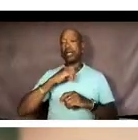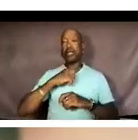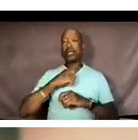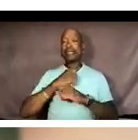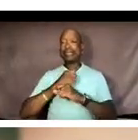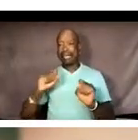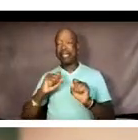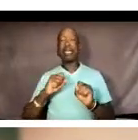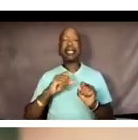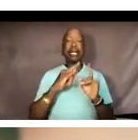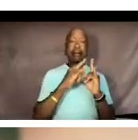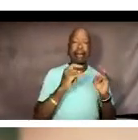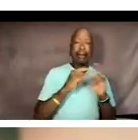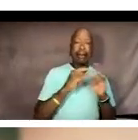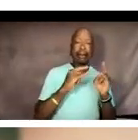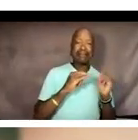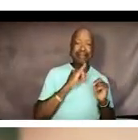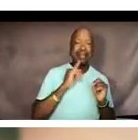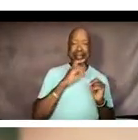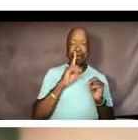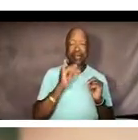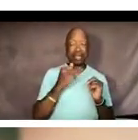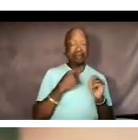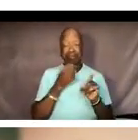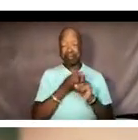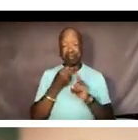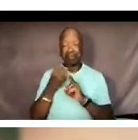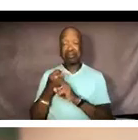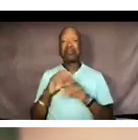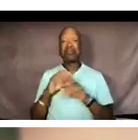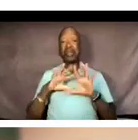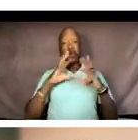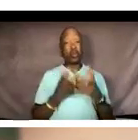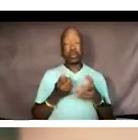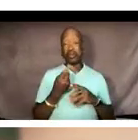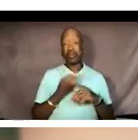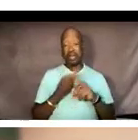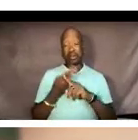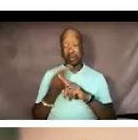swept the globe just a few months ago um there have been a lot of disabled organizers that have